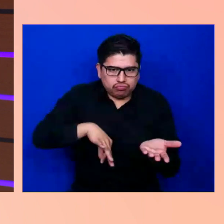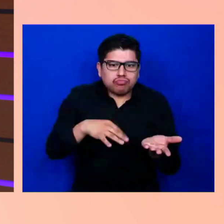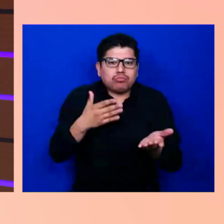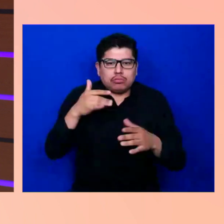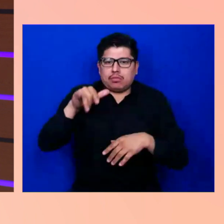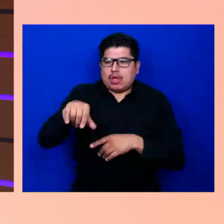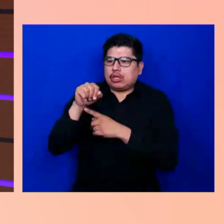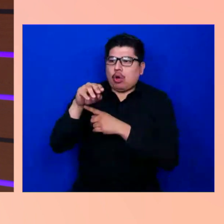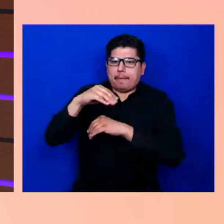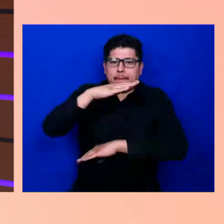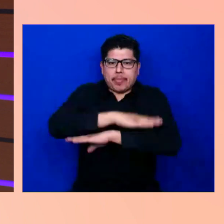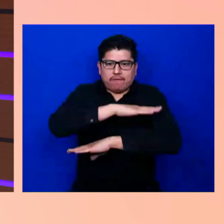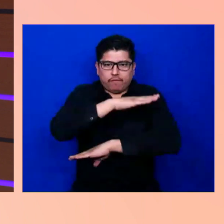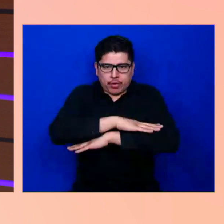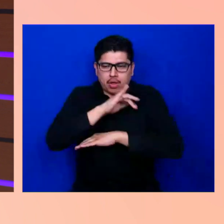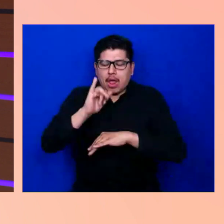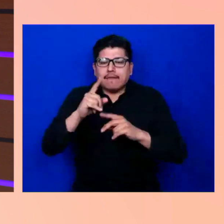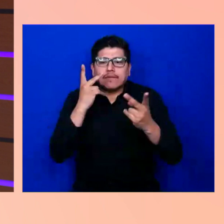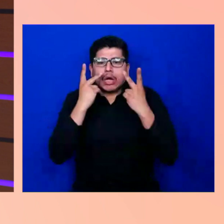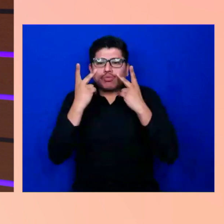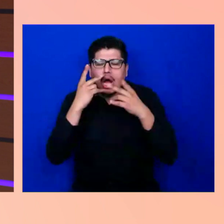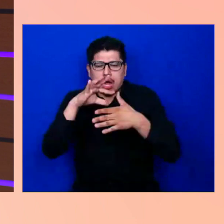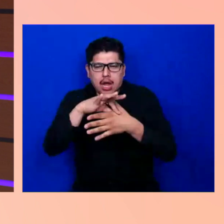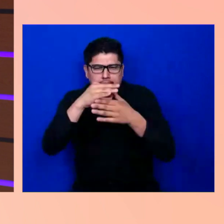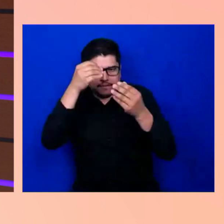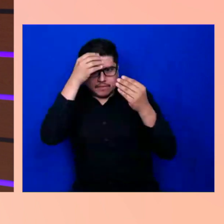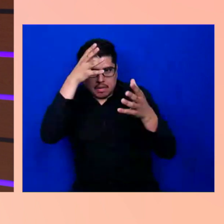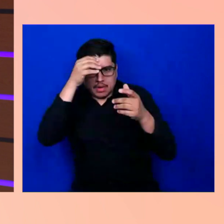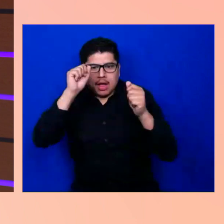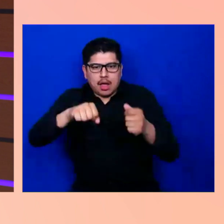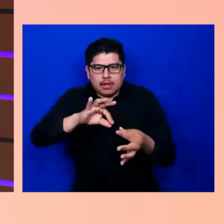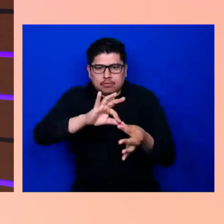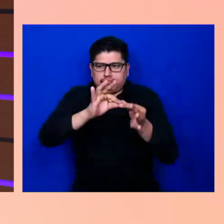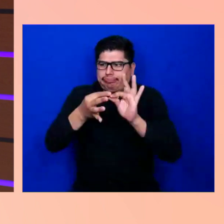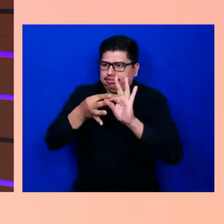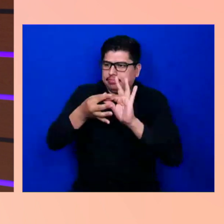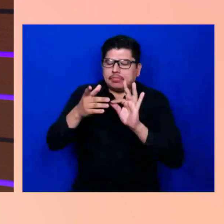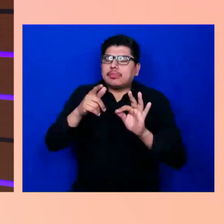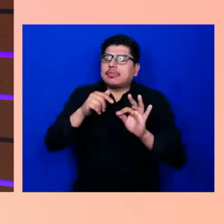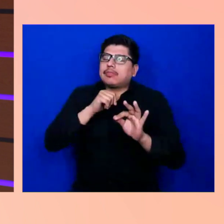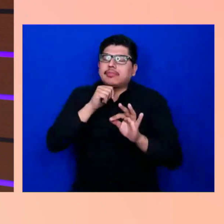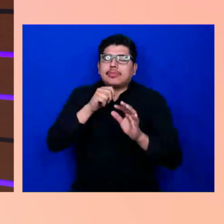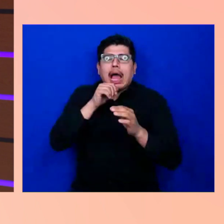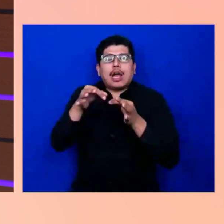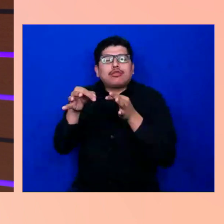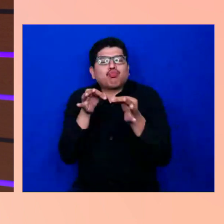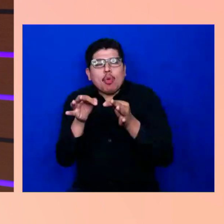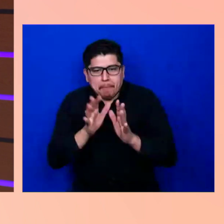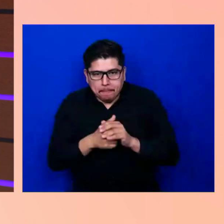is pervasive but not typically described. I've asked Jennison Asuncion,